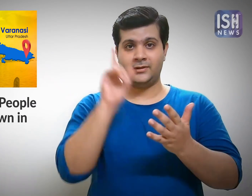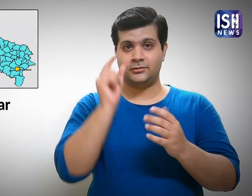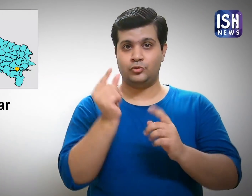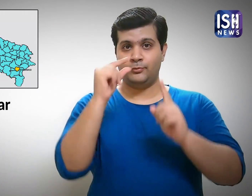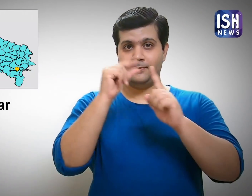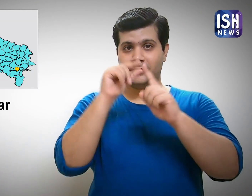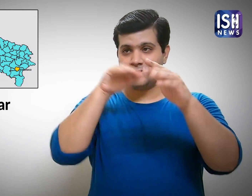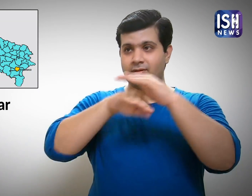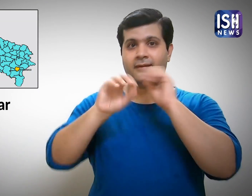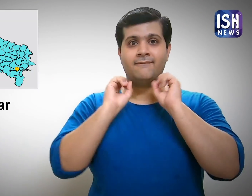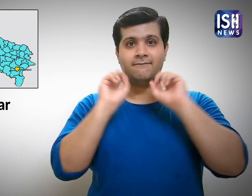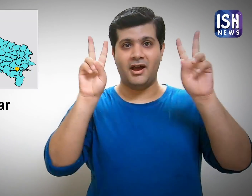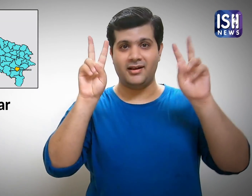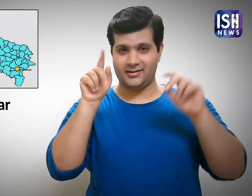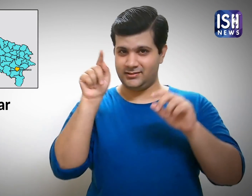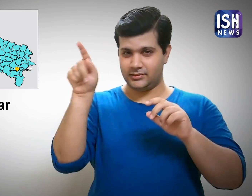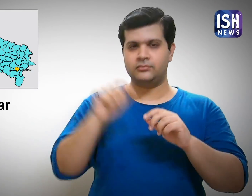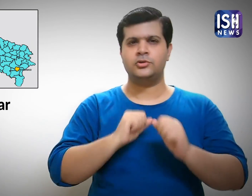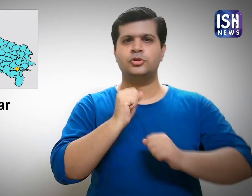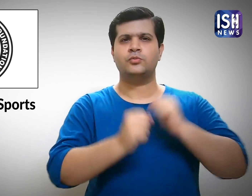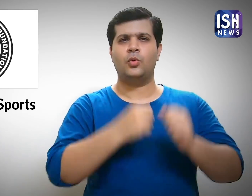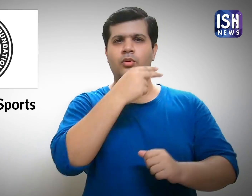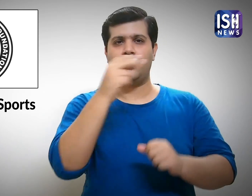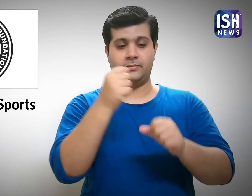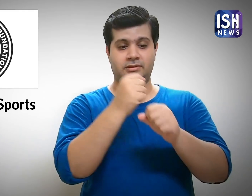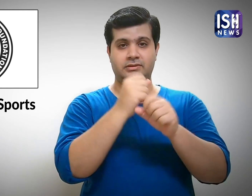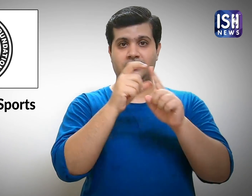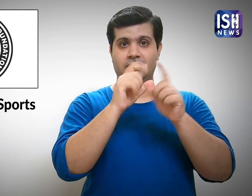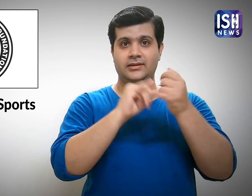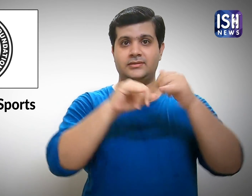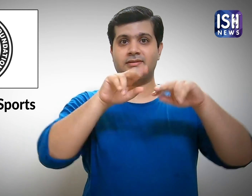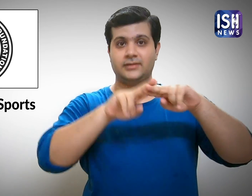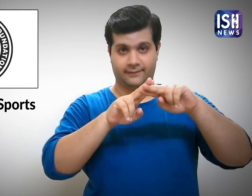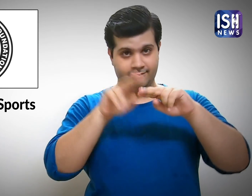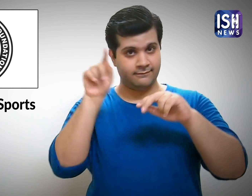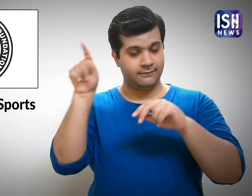In Varanasi, Uttar Pradesh's there is a sports association named, GDSF,